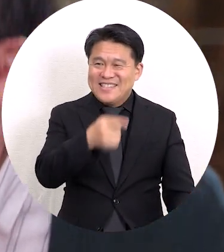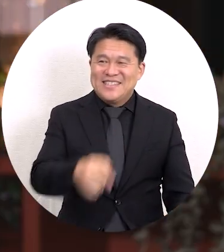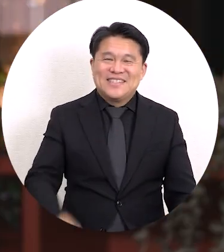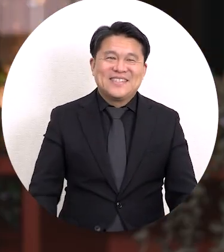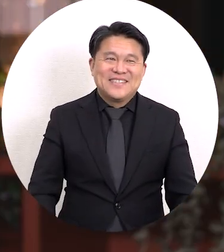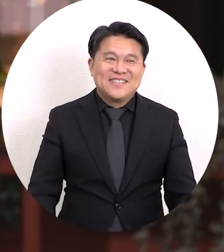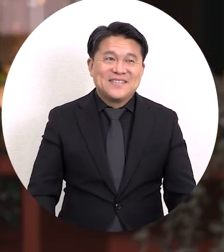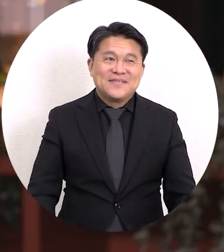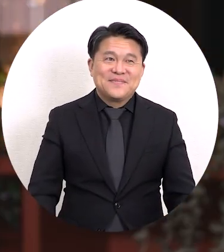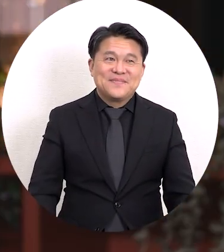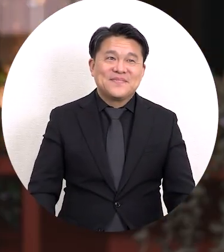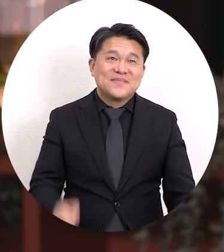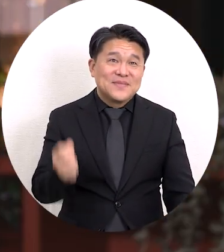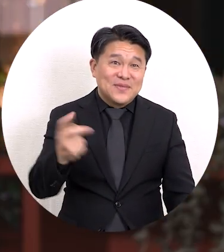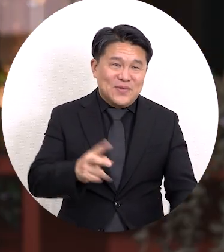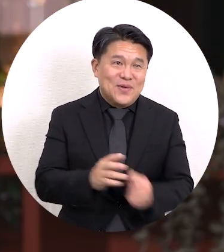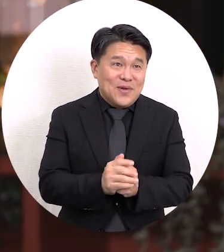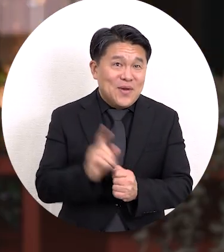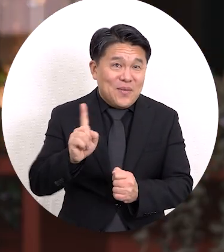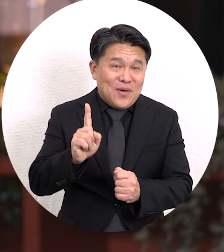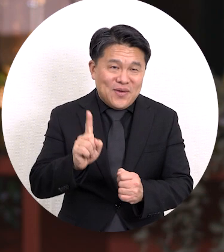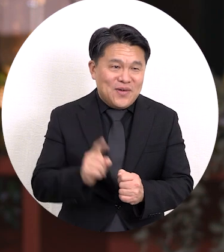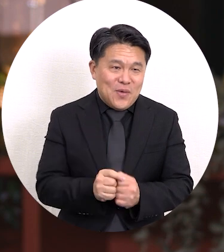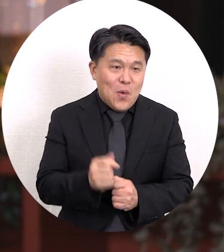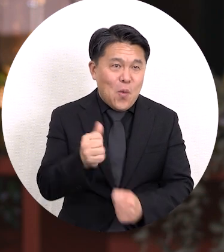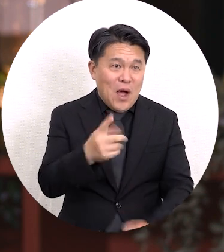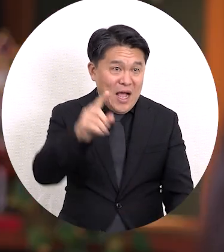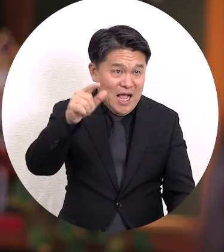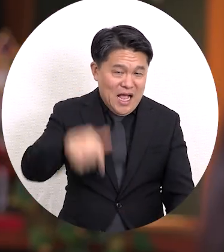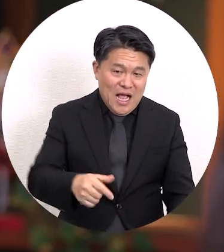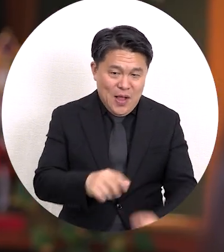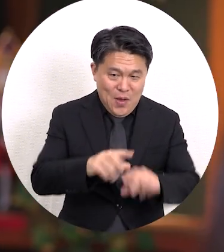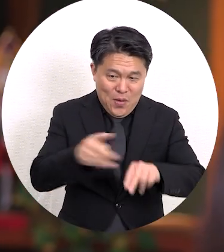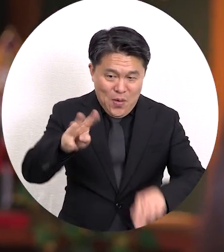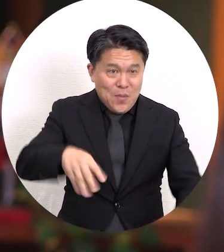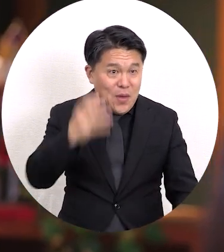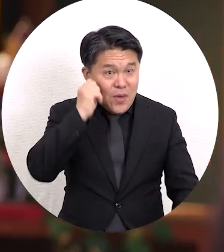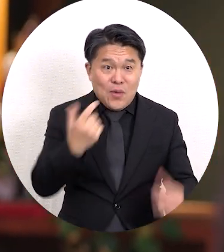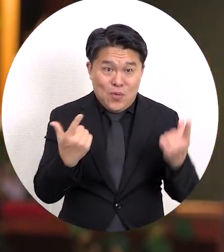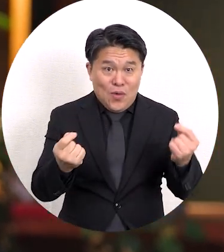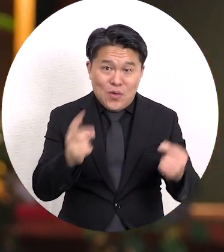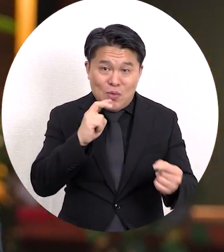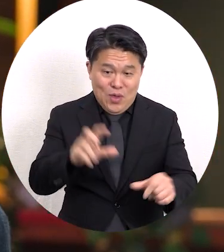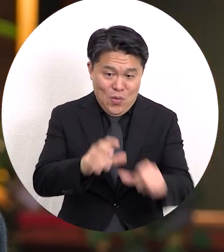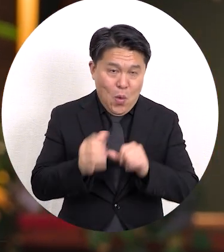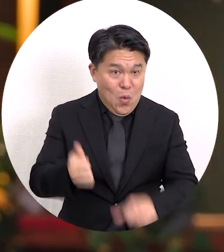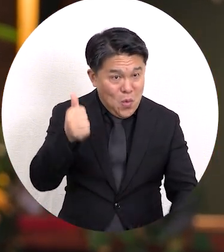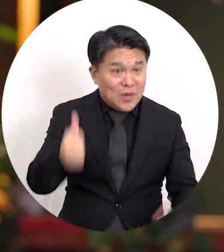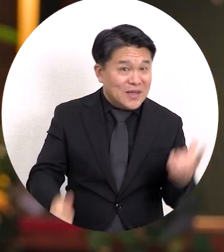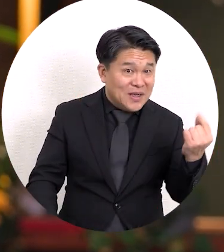Memorizing the periodic table. That's right. Yes yes.